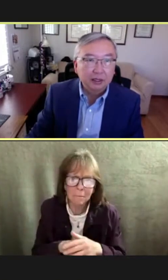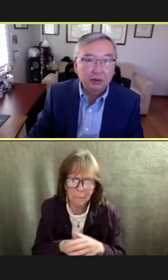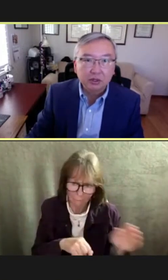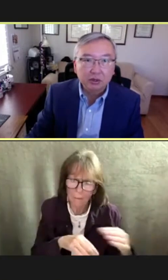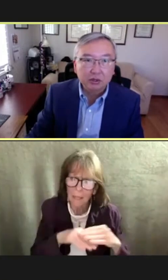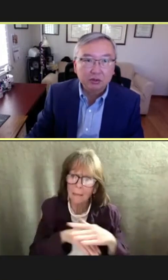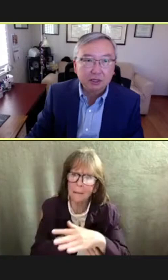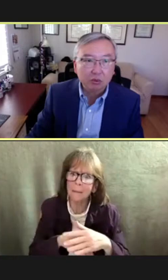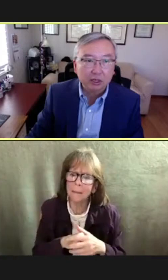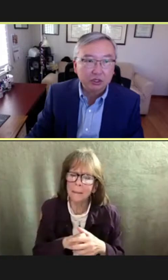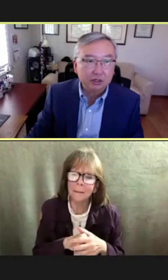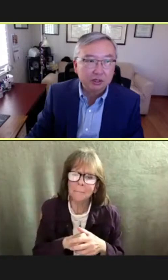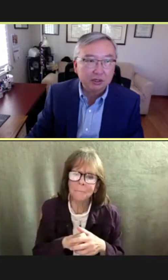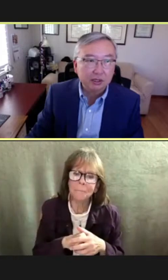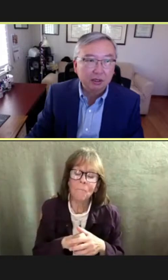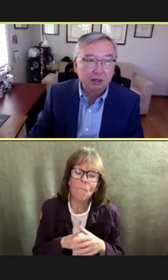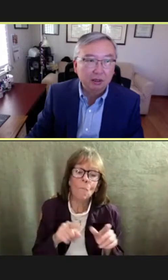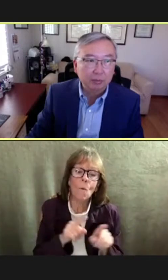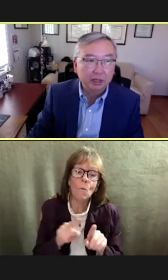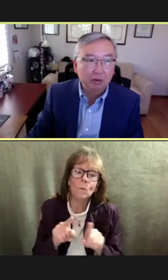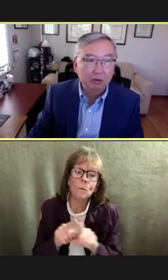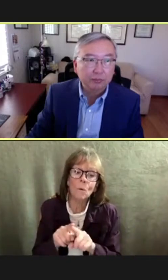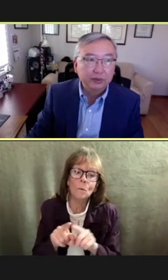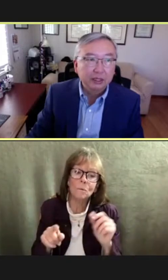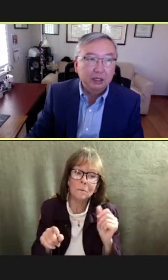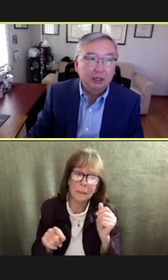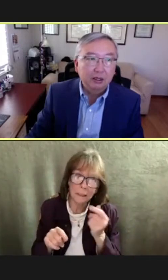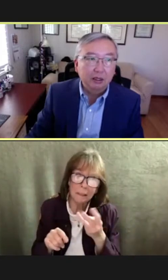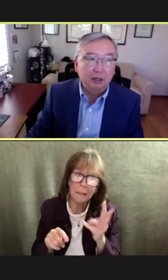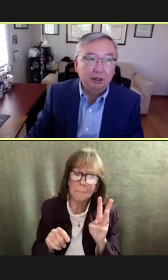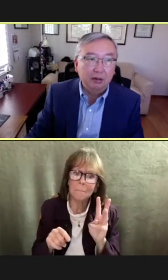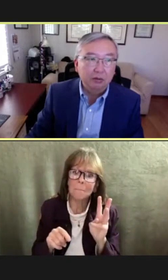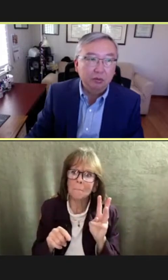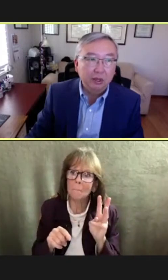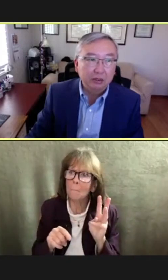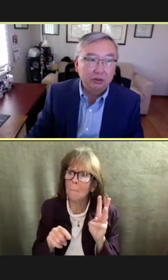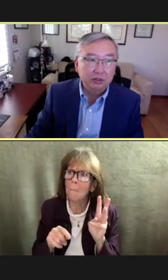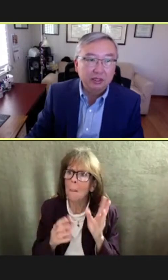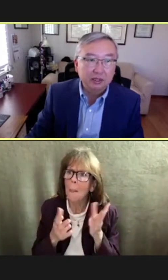And there is also some questions about when you suspect